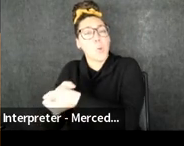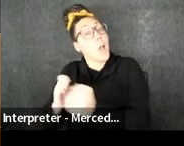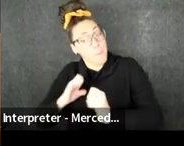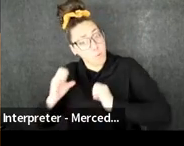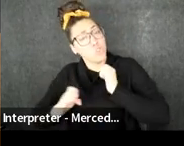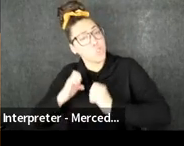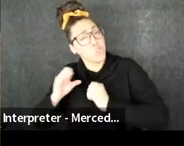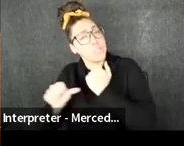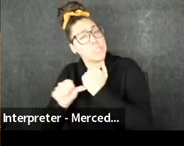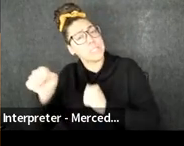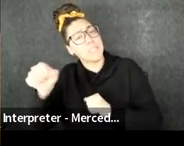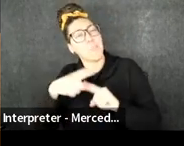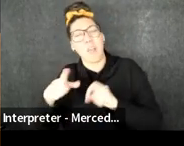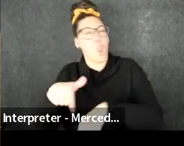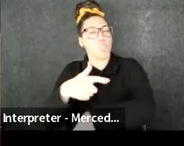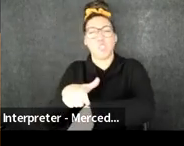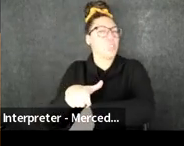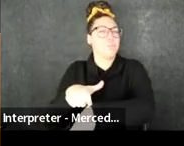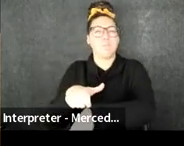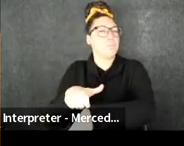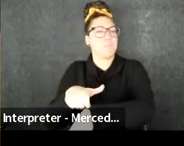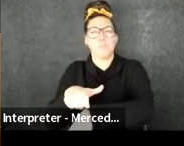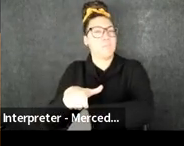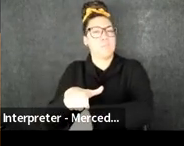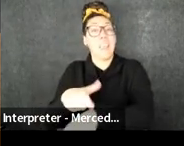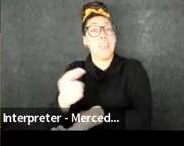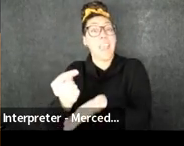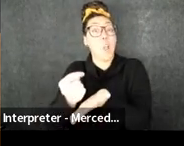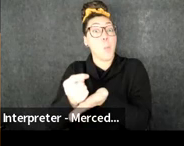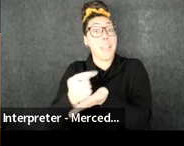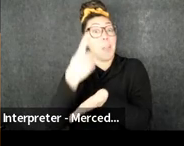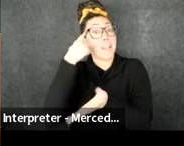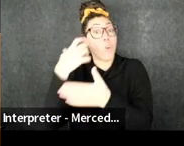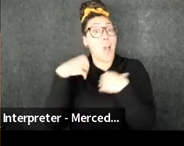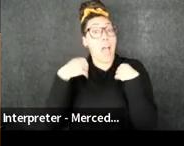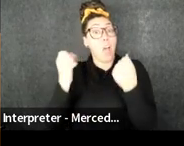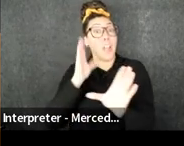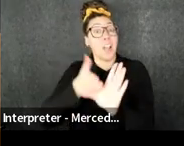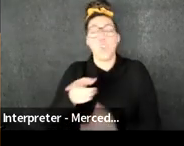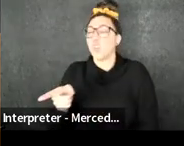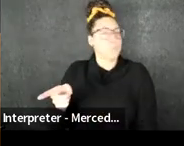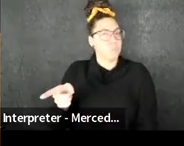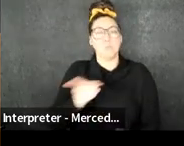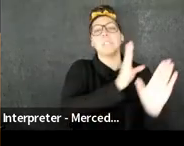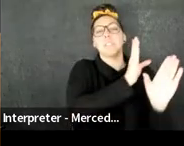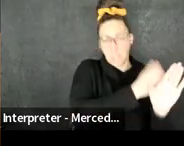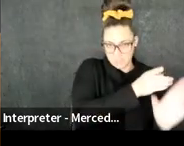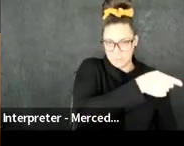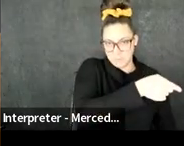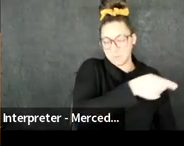but not really the long term therapeutic mental health intervention that the psych interns would provide if that helps